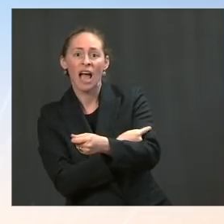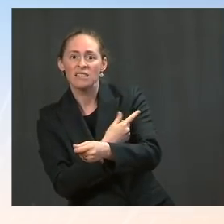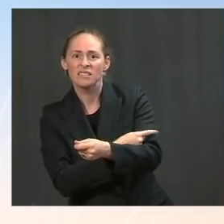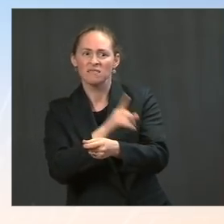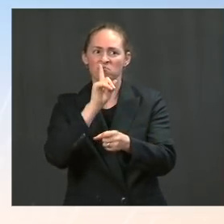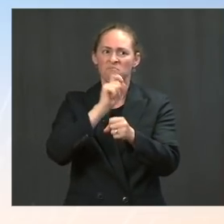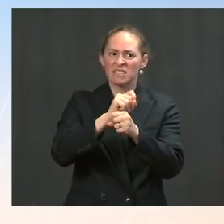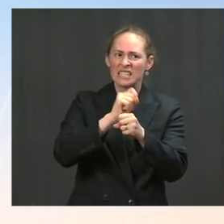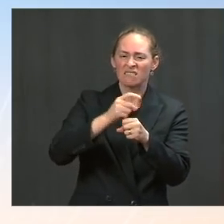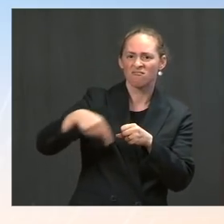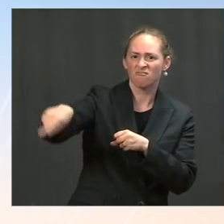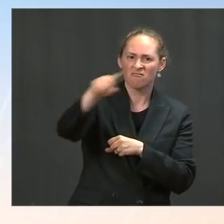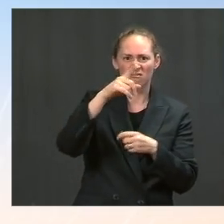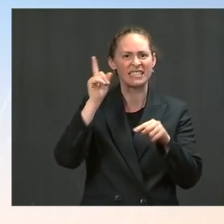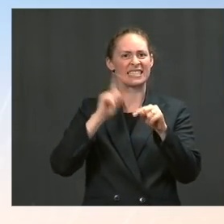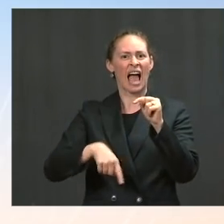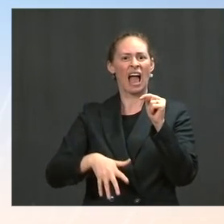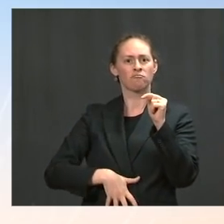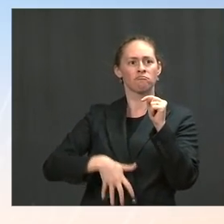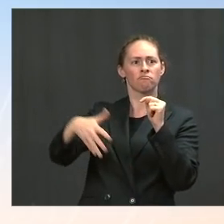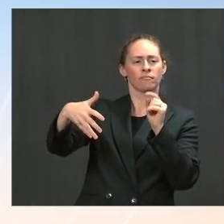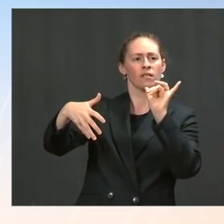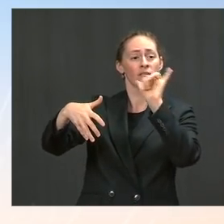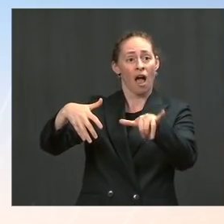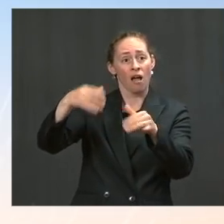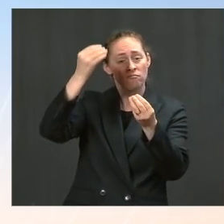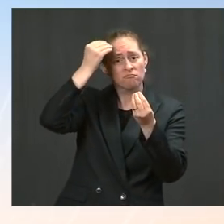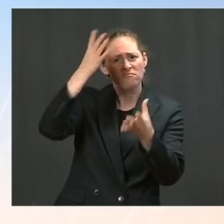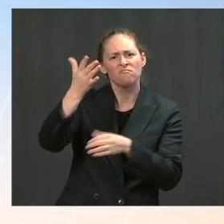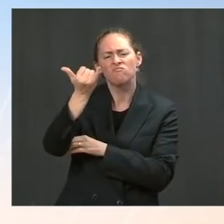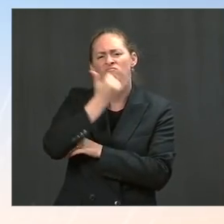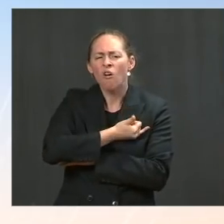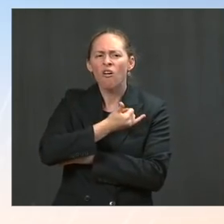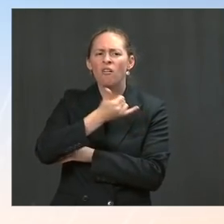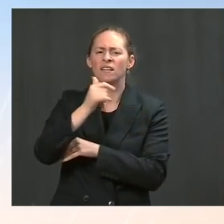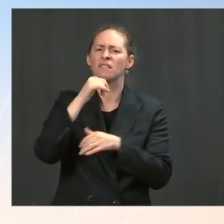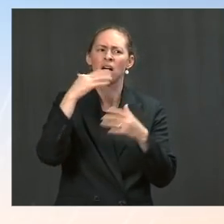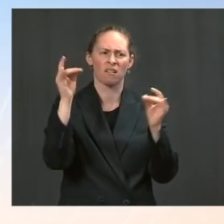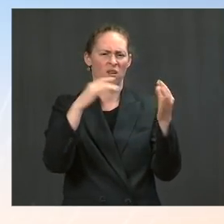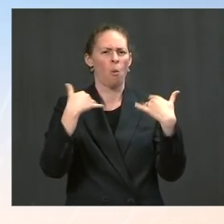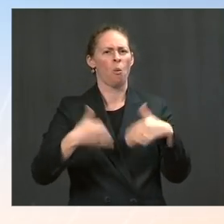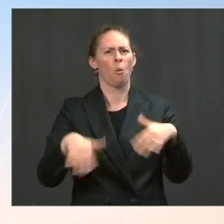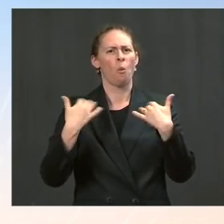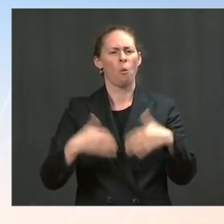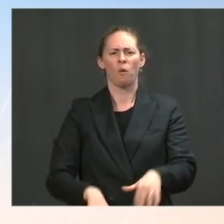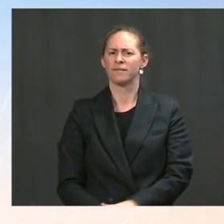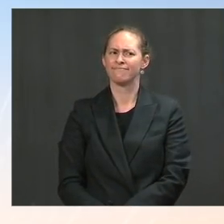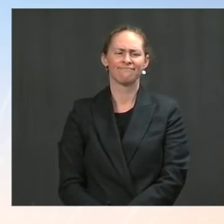That is information that is irresponsibly traveling. Okay. The Press: But -- I just -- >> The Press: (Cross-talk.) The Press: -- just one more -- sorry -- The Press: (Cross-talk.) The Press: -- excuse me, just one more -- okay, about -- The Press: (Cross-talk.)